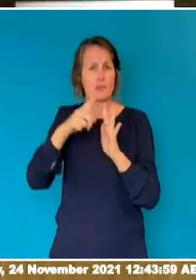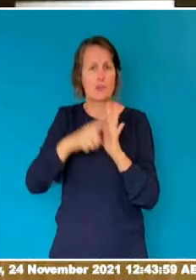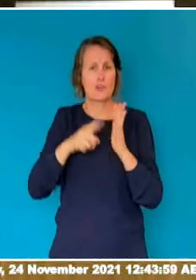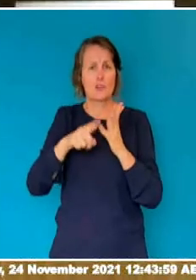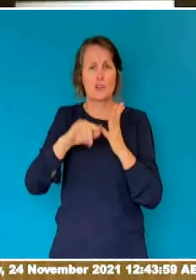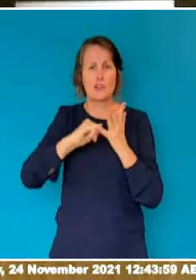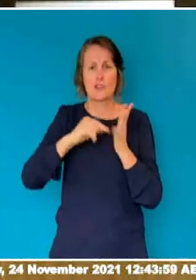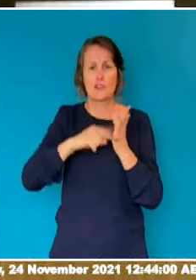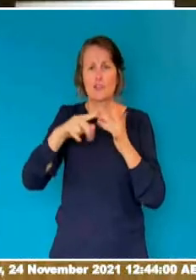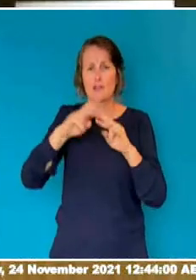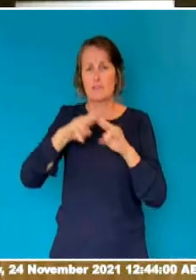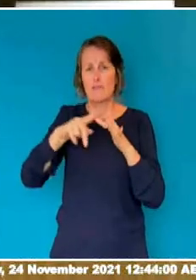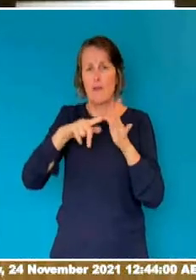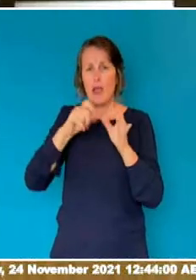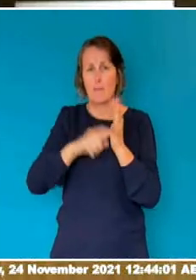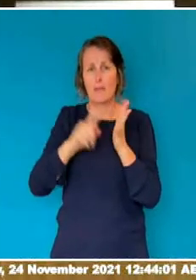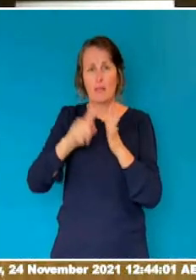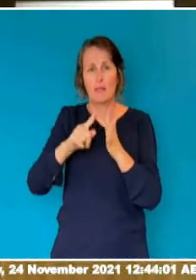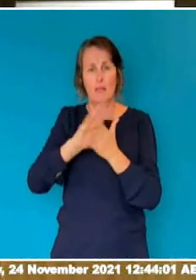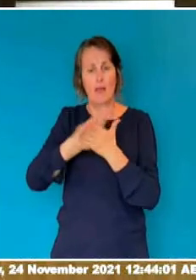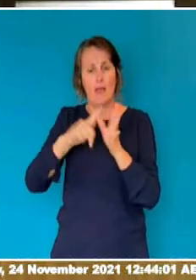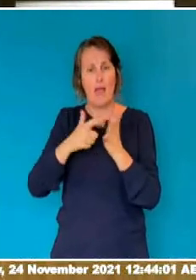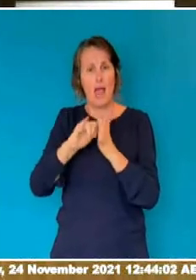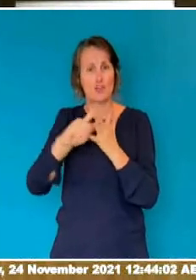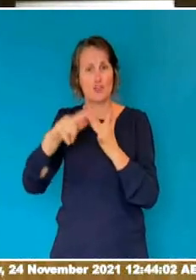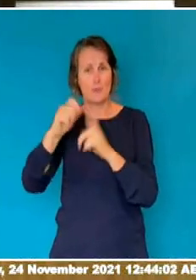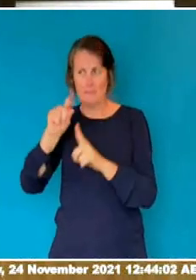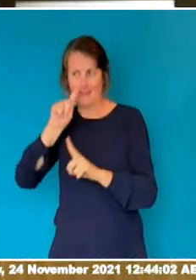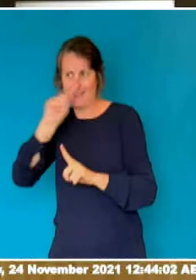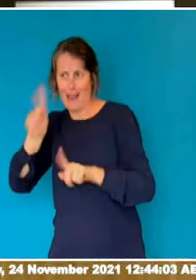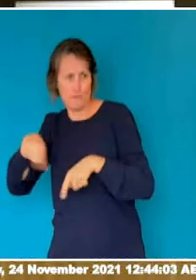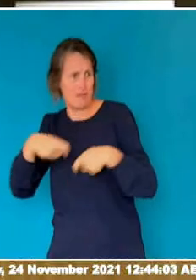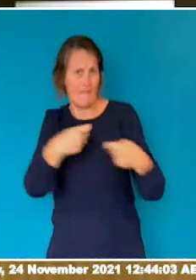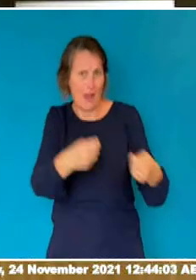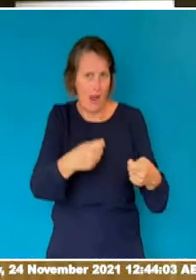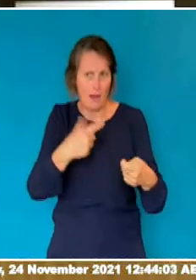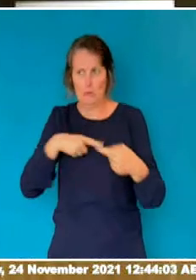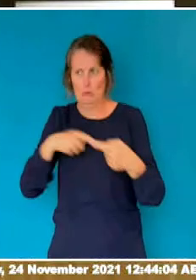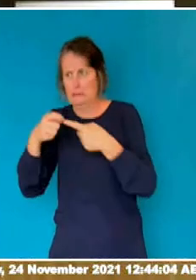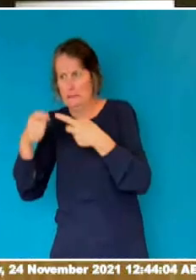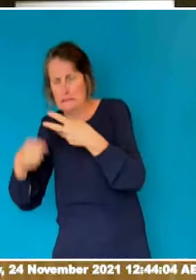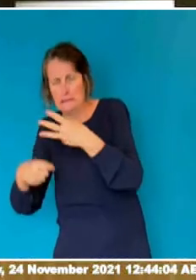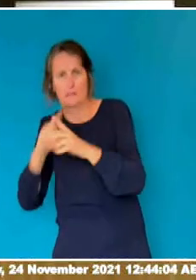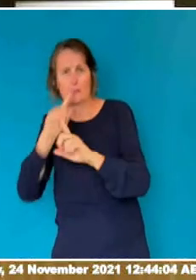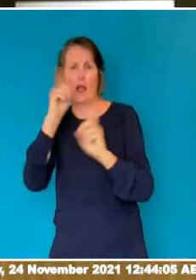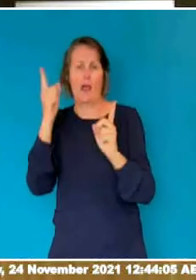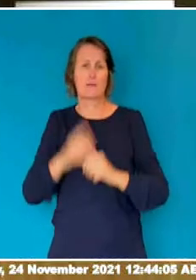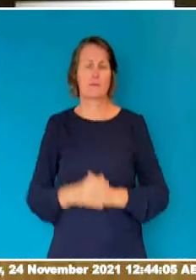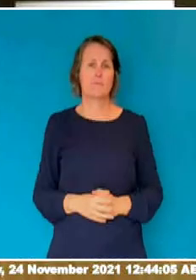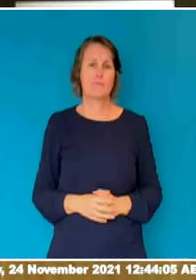Would you be confident to say that notwithstanding what is in